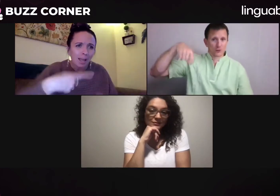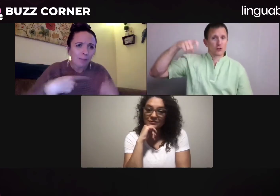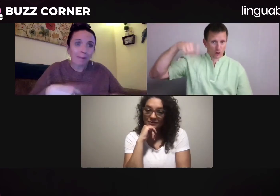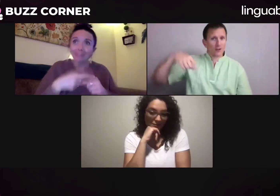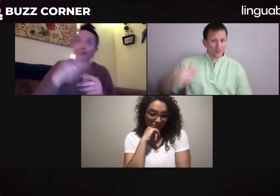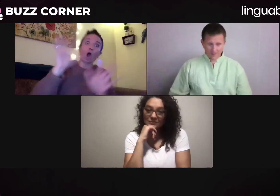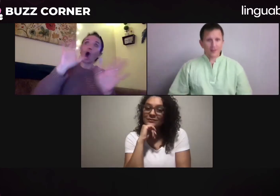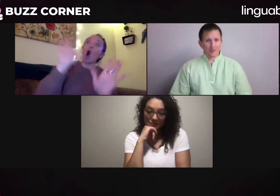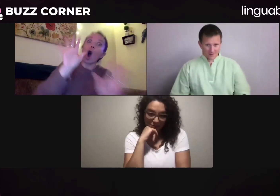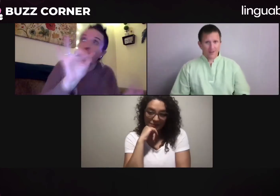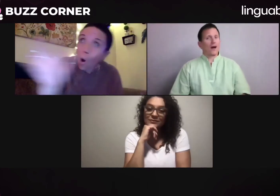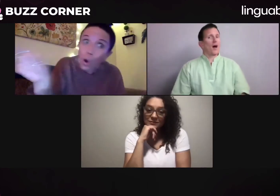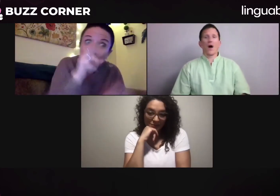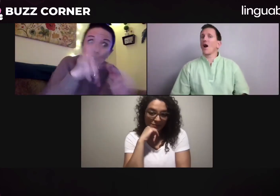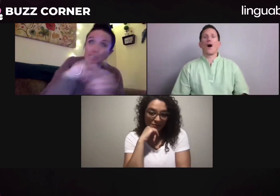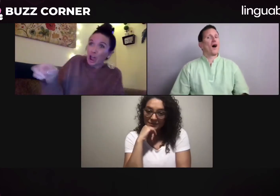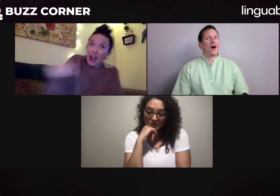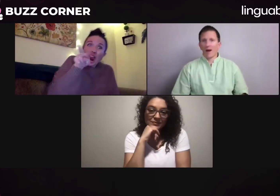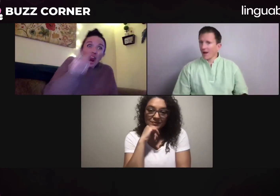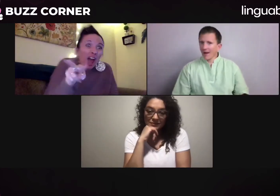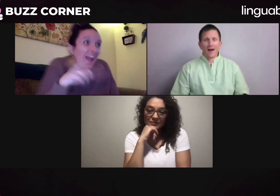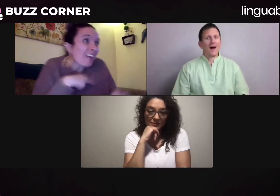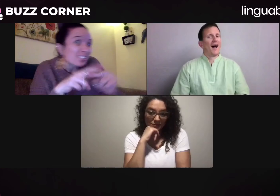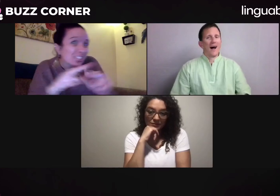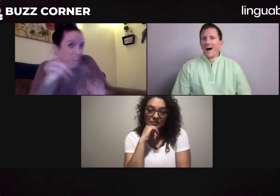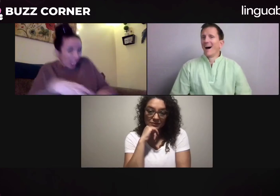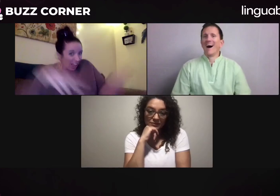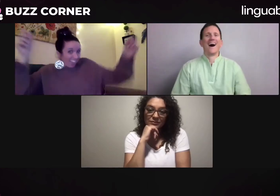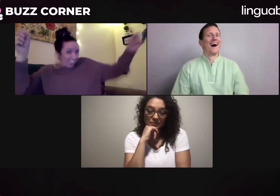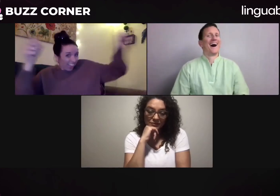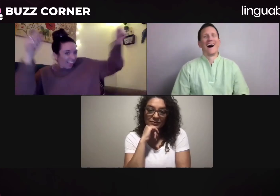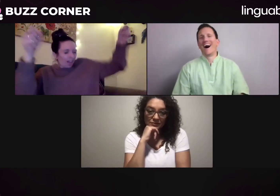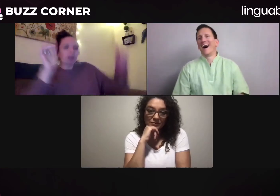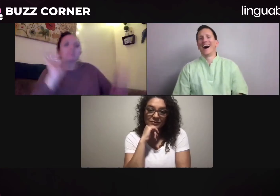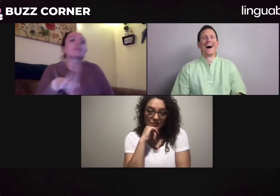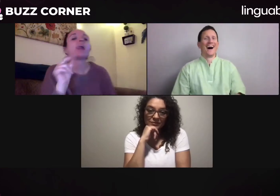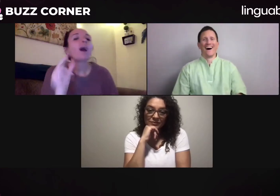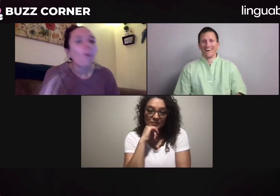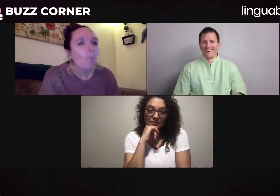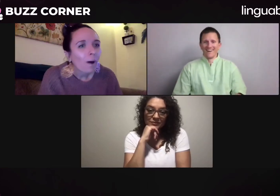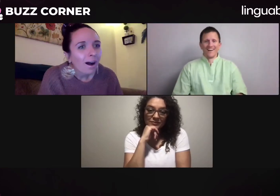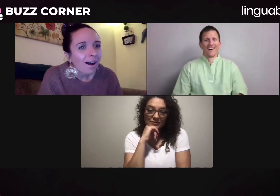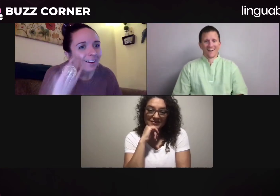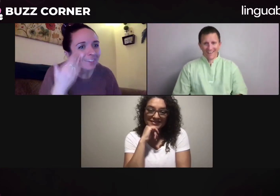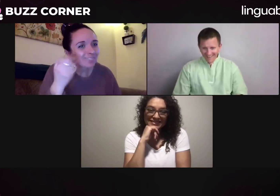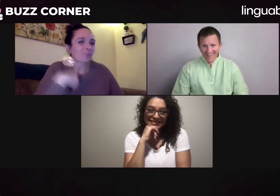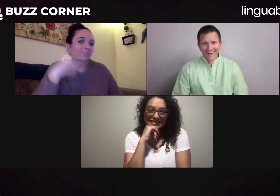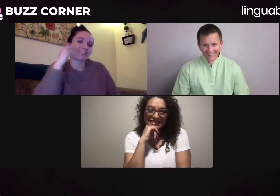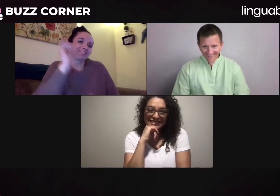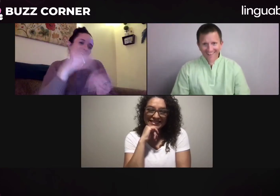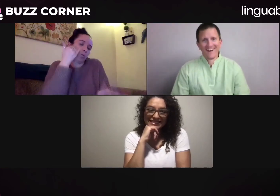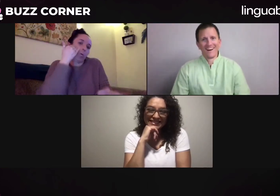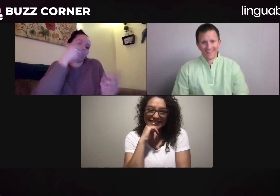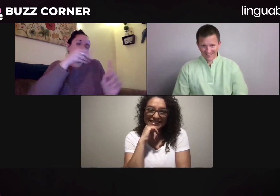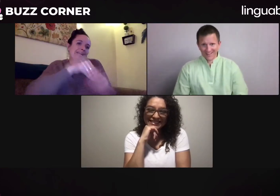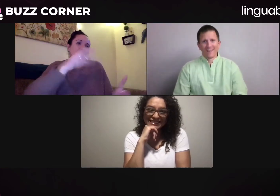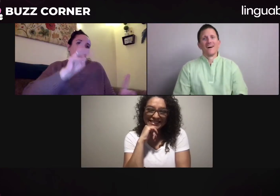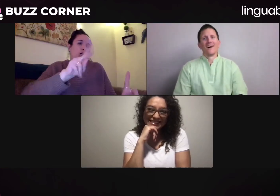and they were just wandering around and then happened to see a signing. And that's not that's not what was happening there.